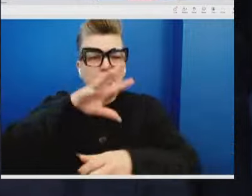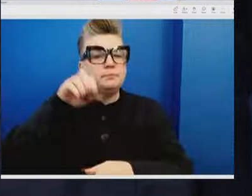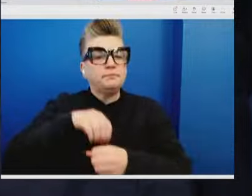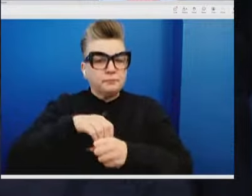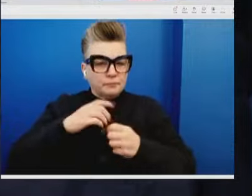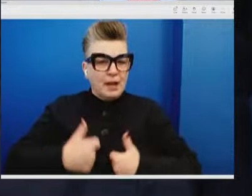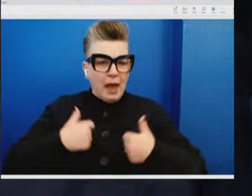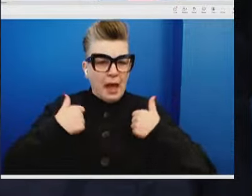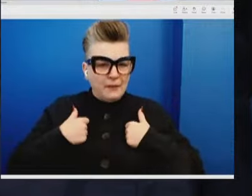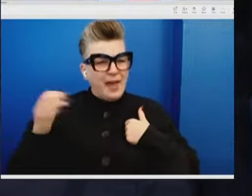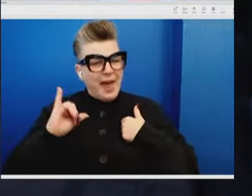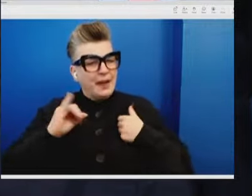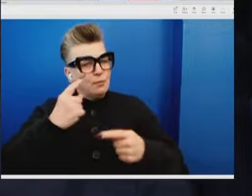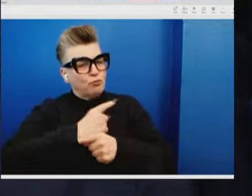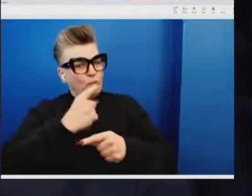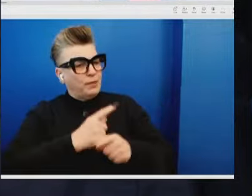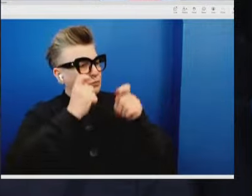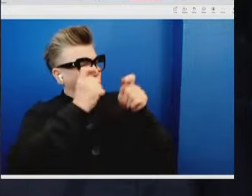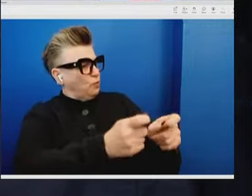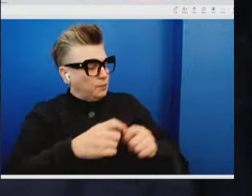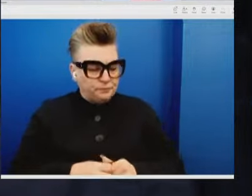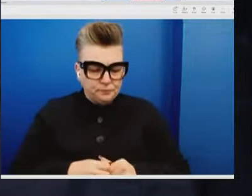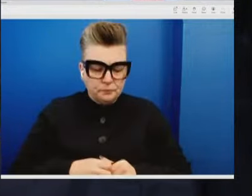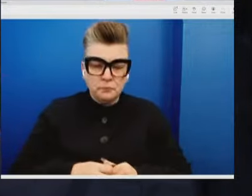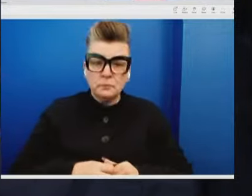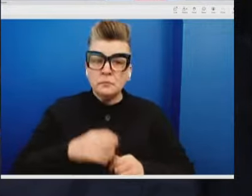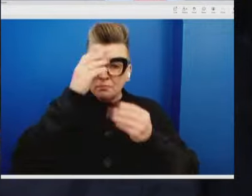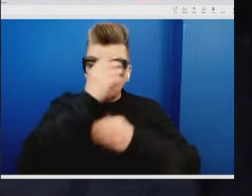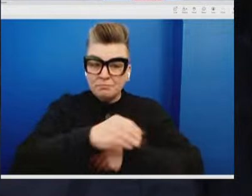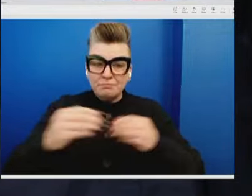So we've got some big announcements regarding this implementation. But first I want to set